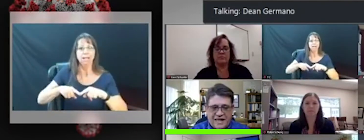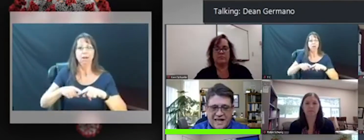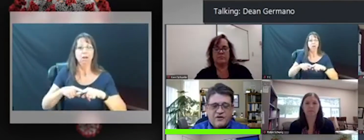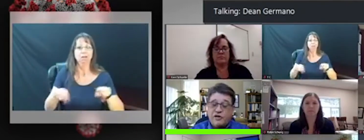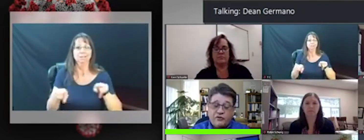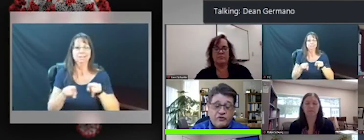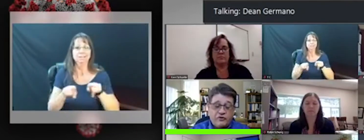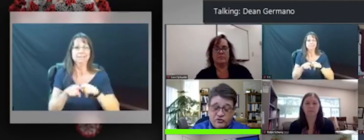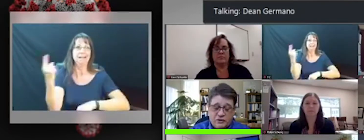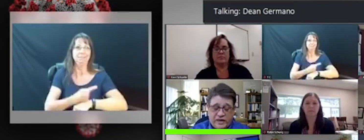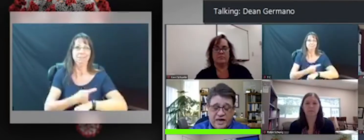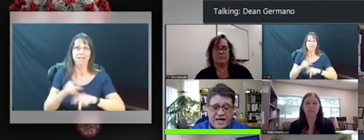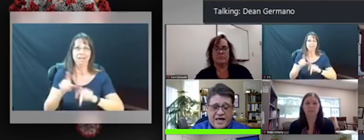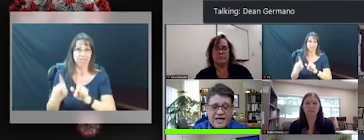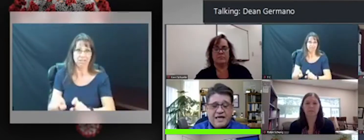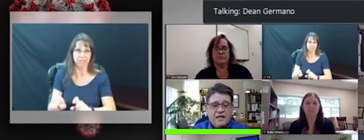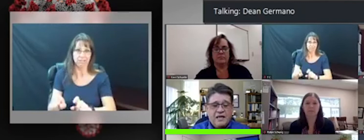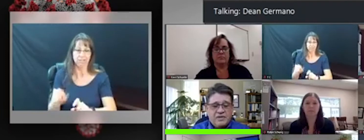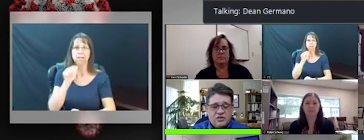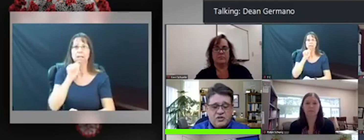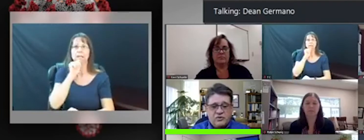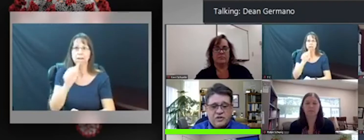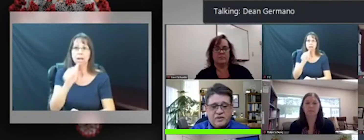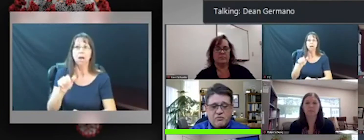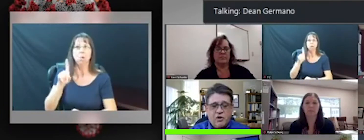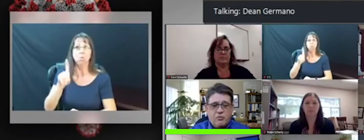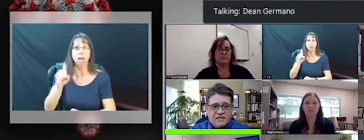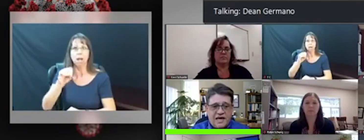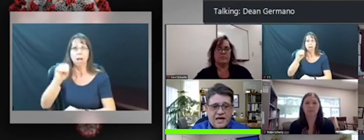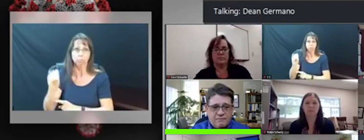accurate, although it's really quite high, but, two, it's a moment in time,